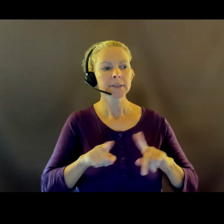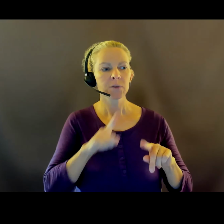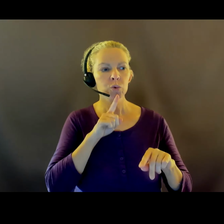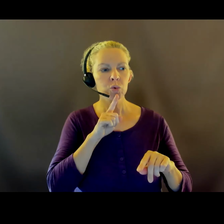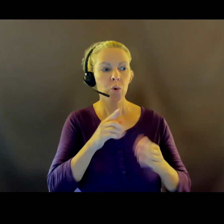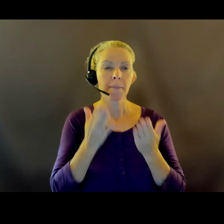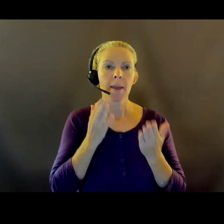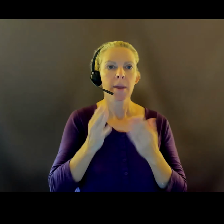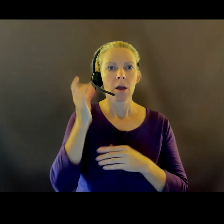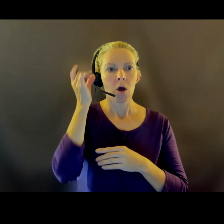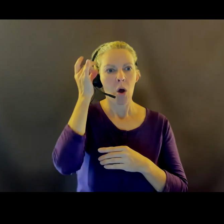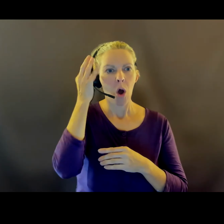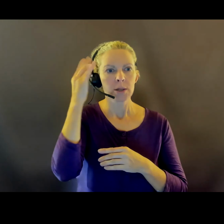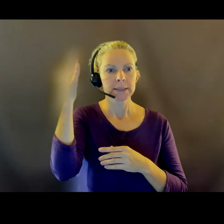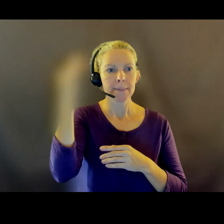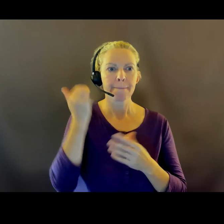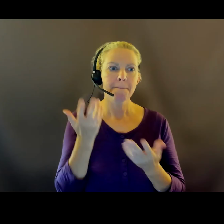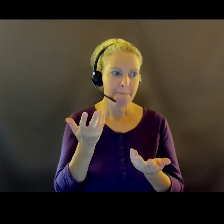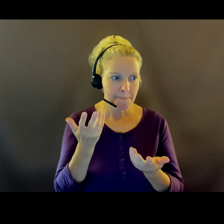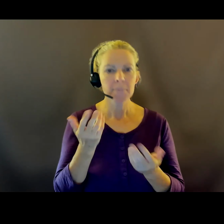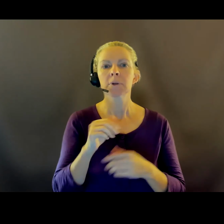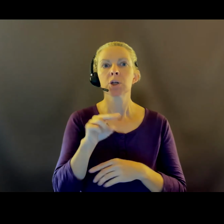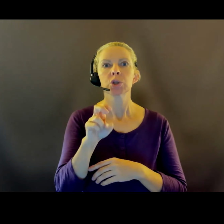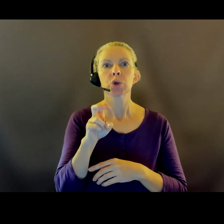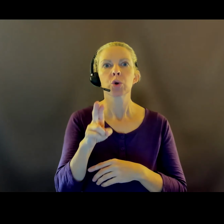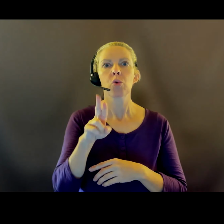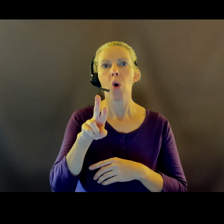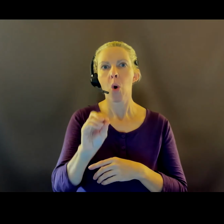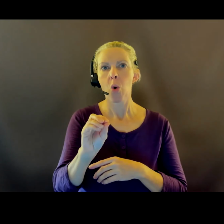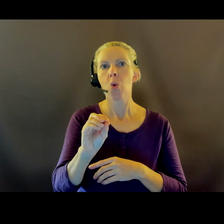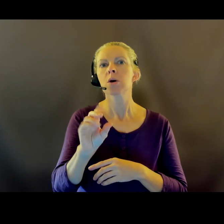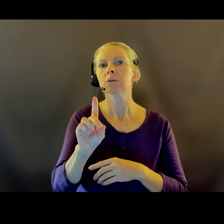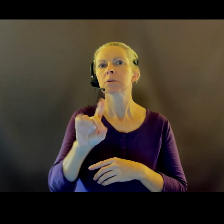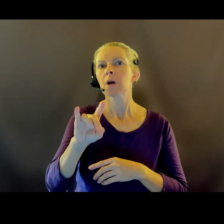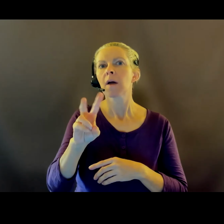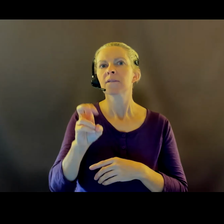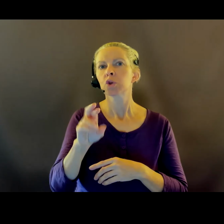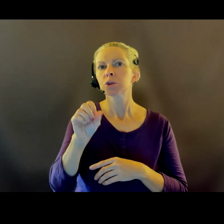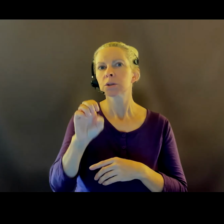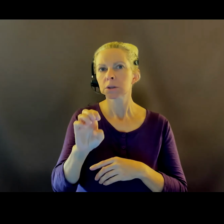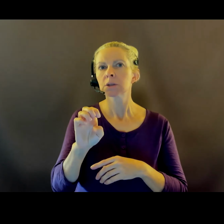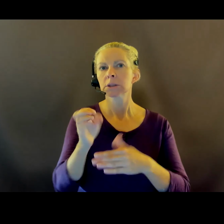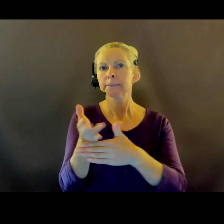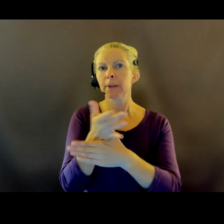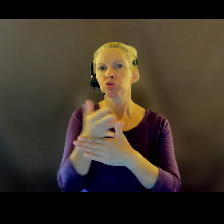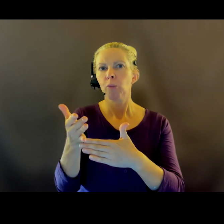something is certainly in there, somewhere, some aspects are there for sure -- it's a